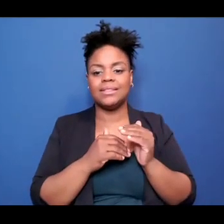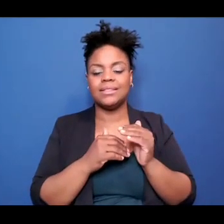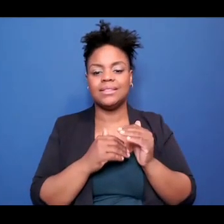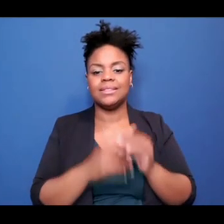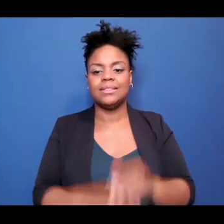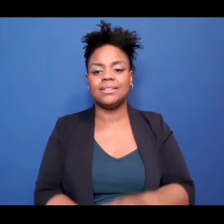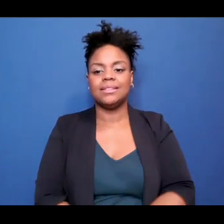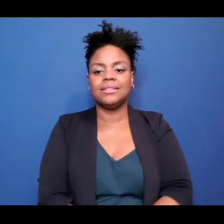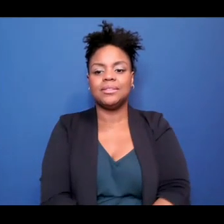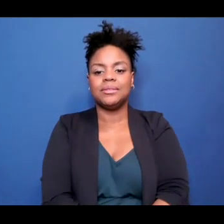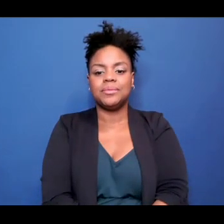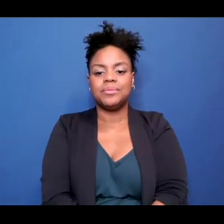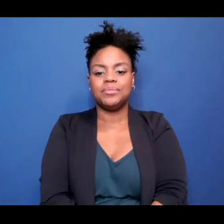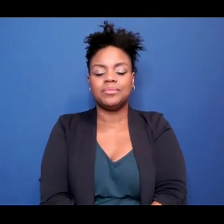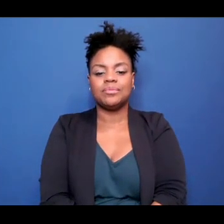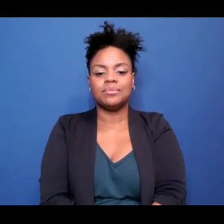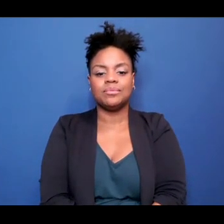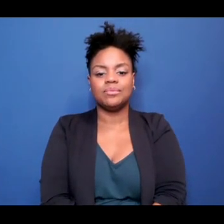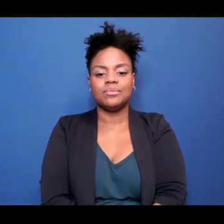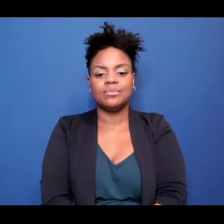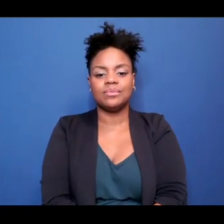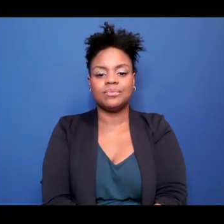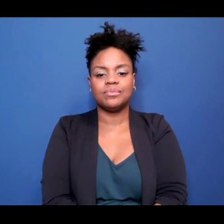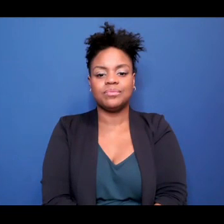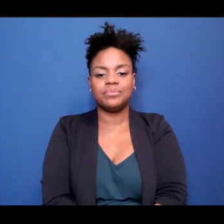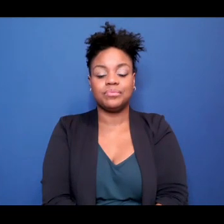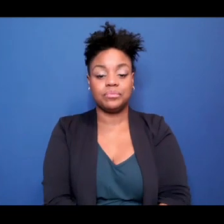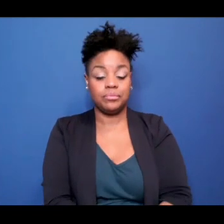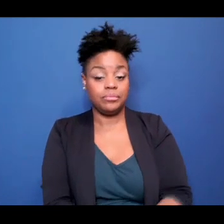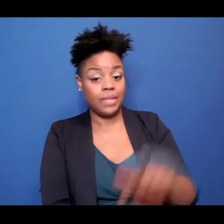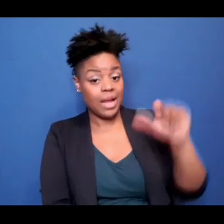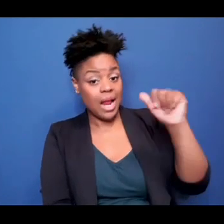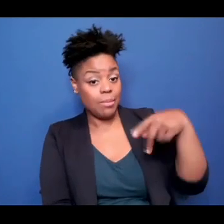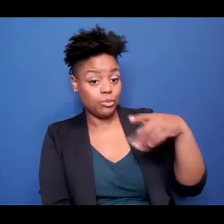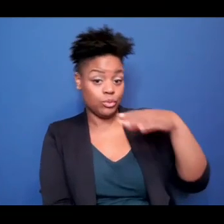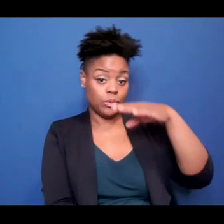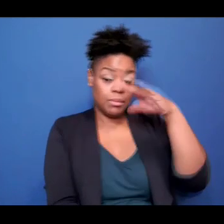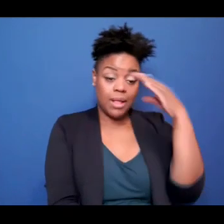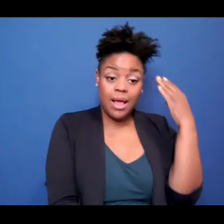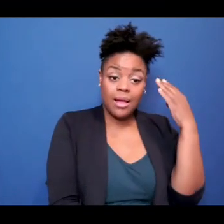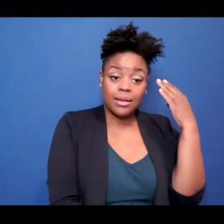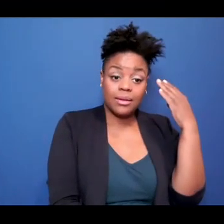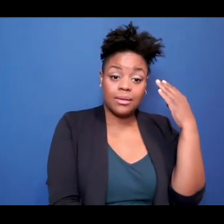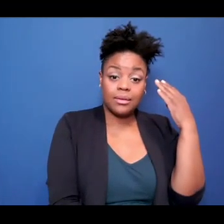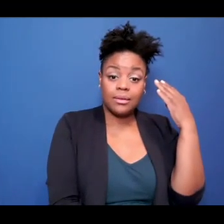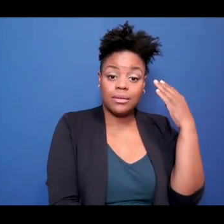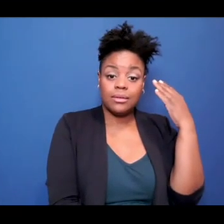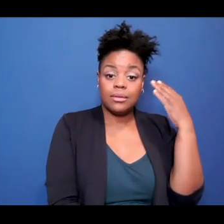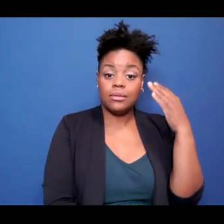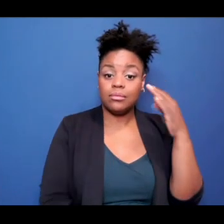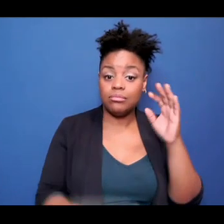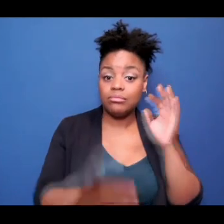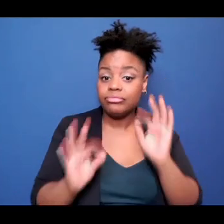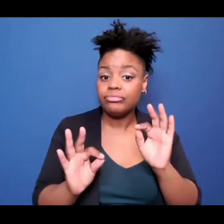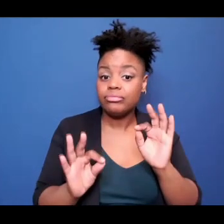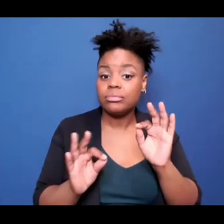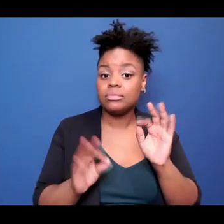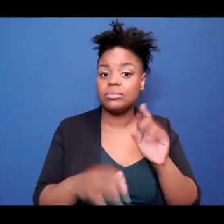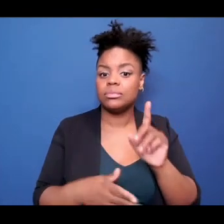EXPECTATIONS OF PREF THEN WHITES MAY FARE BETTER WHEN THE RELATIVE GAP TO BLACKS IS LARGER BECAUSE THOSE GAPS ARE KENT WITH